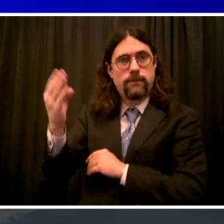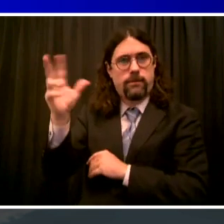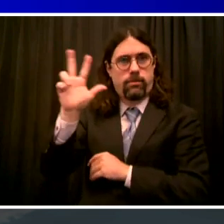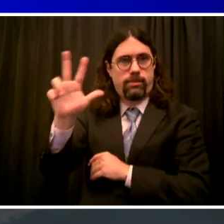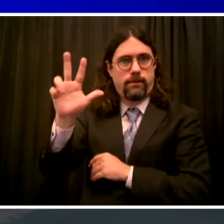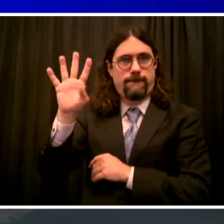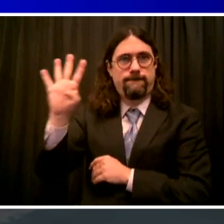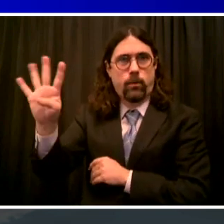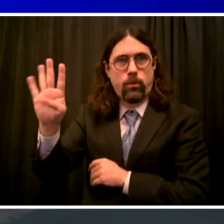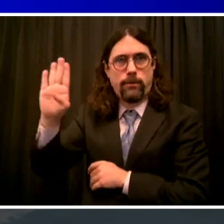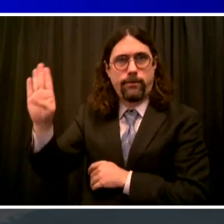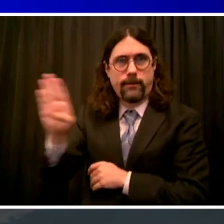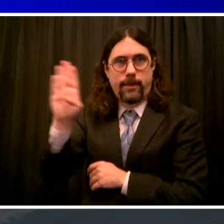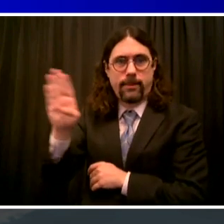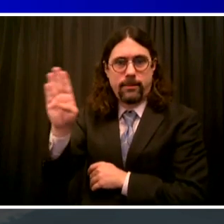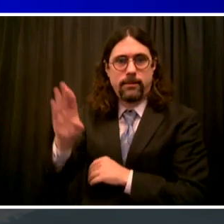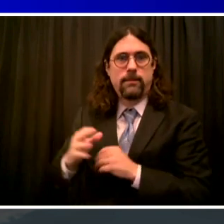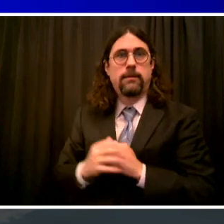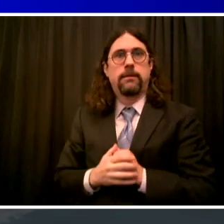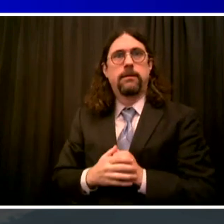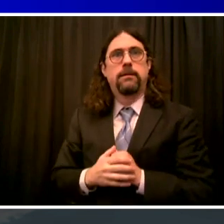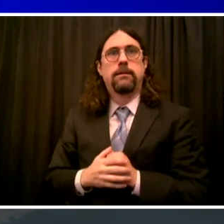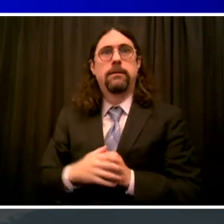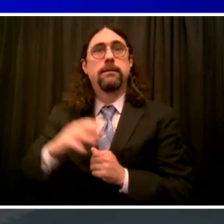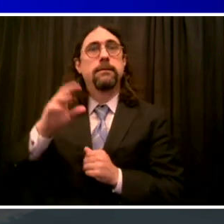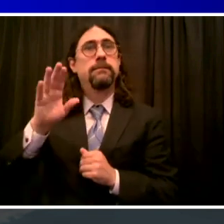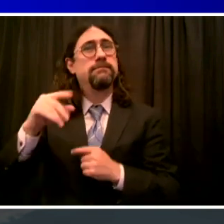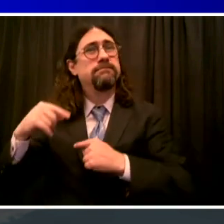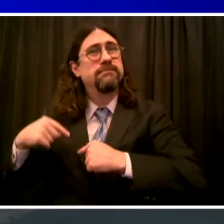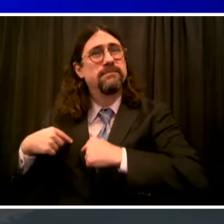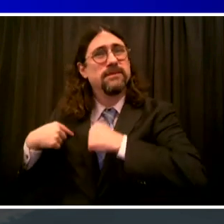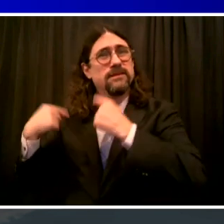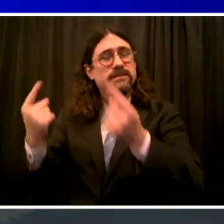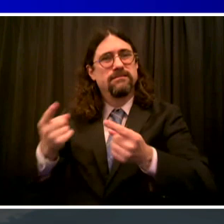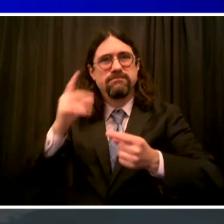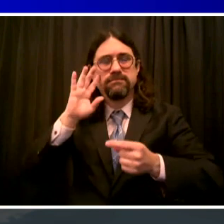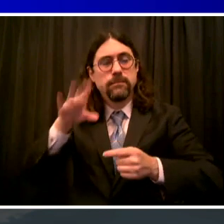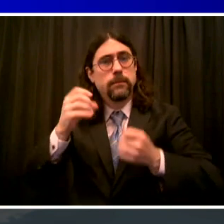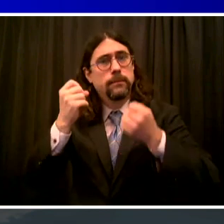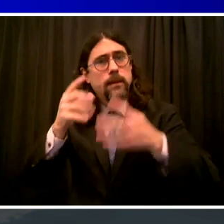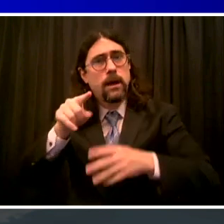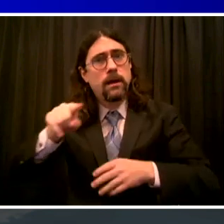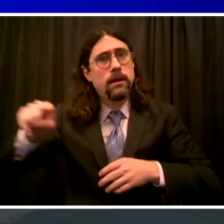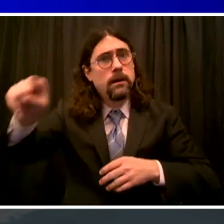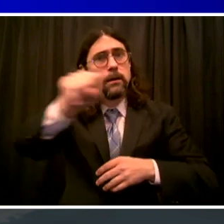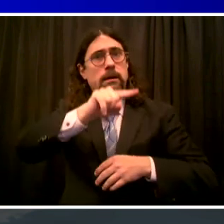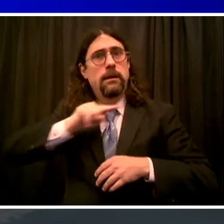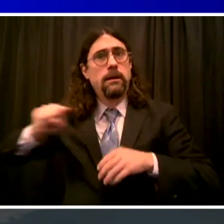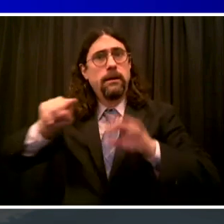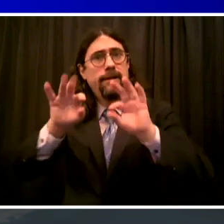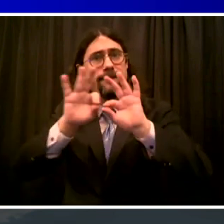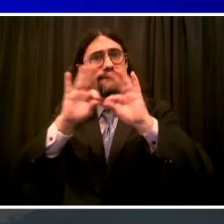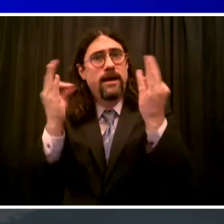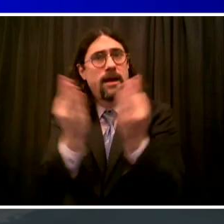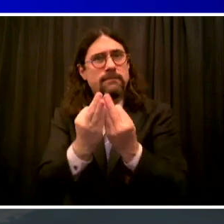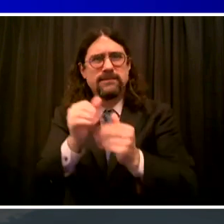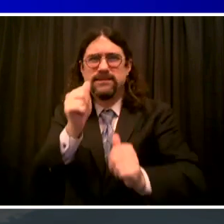EVERY WAY, THE HUMAN TOLL, FIRST AND FOREMOST, WHAT FAMILIES HAVE GONE THROUGH, THE PAIN NDA SFUFERING THATIS